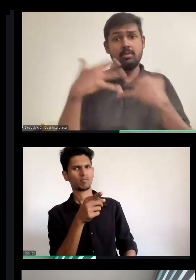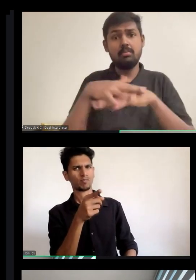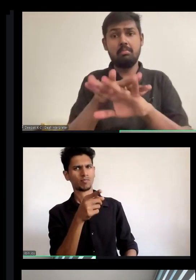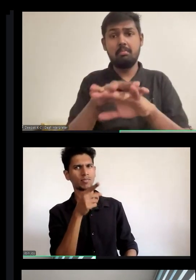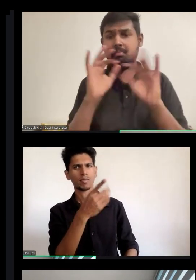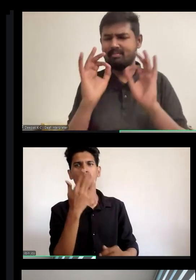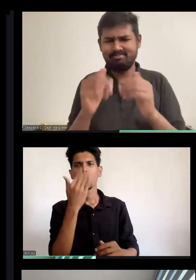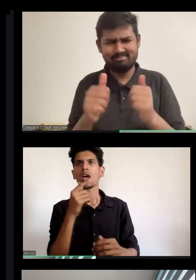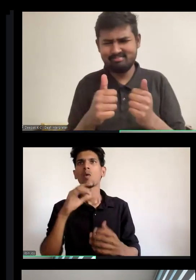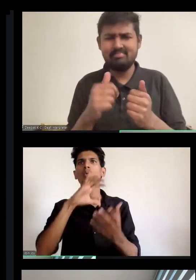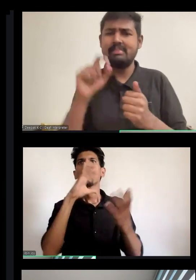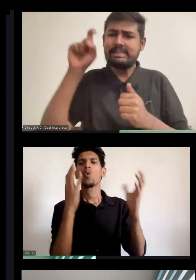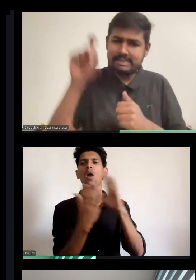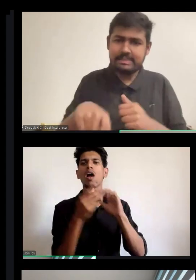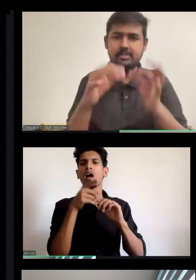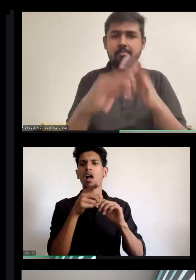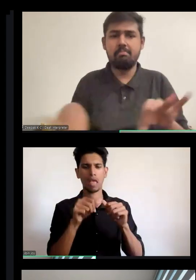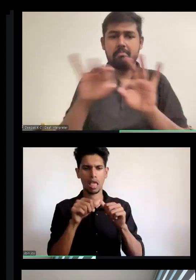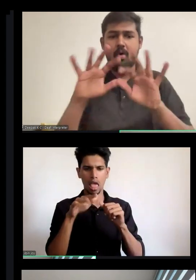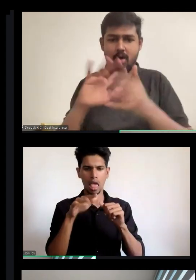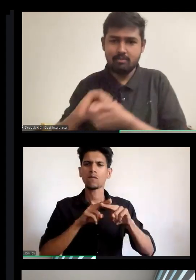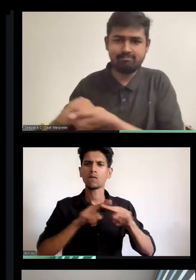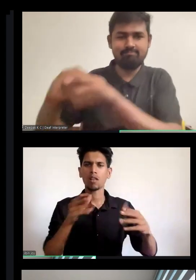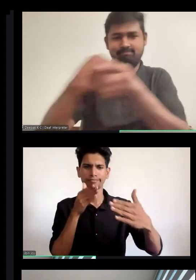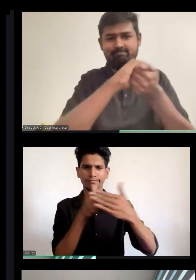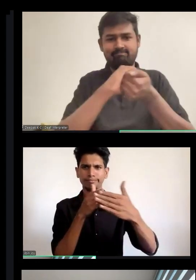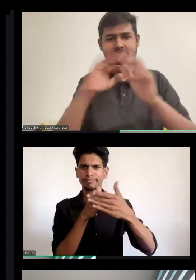They discover and promote startups and initiatives that are owned by people, people with